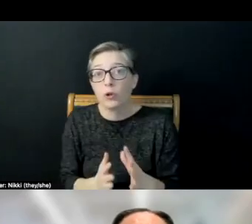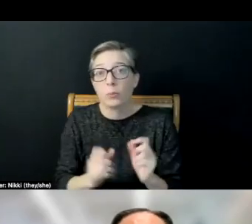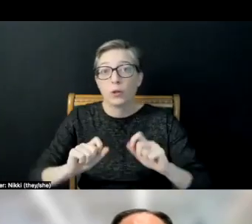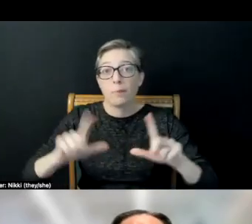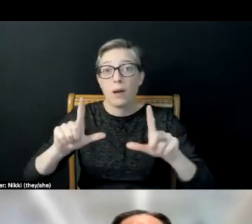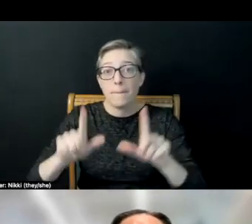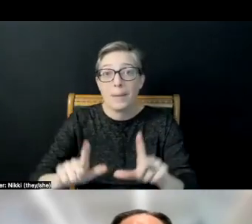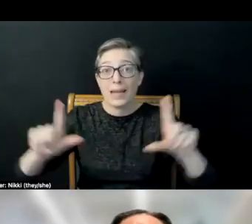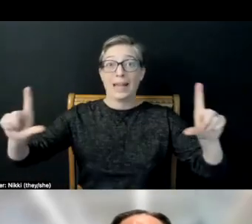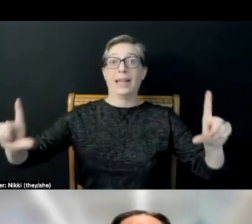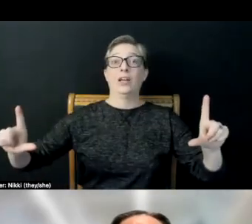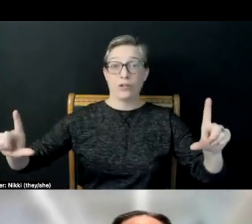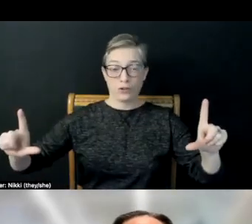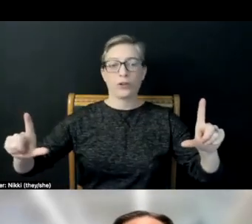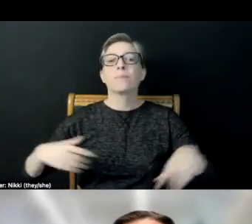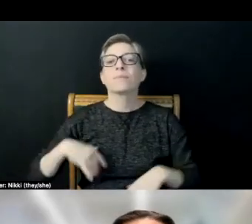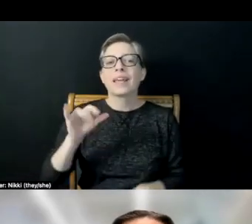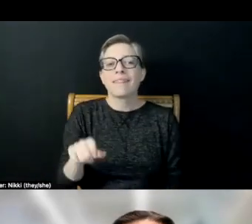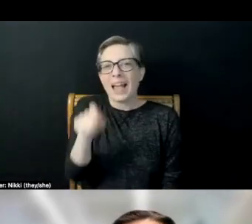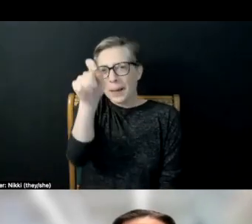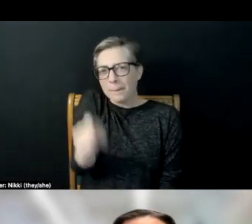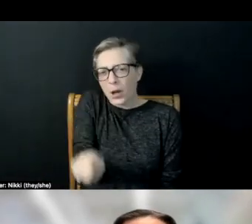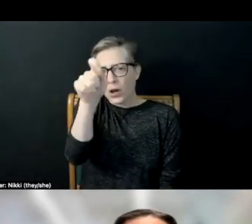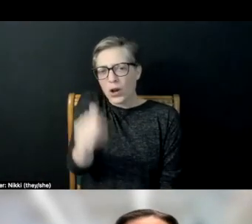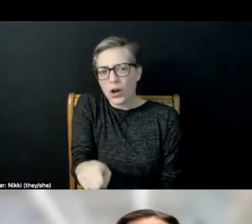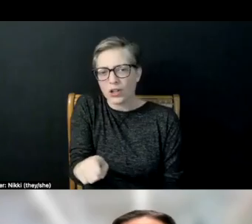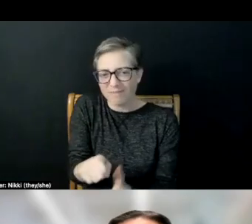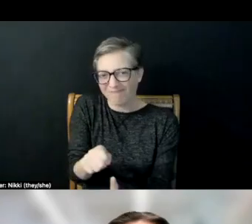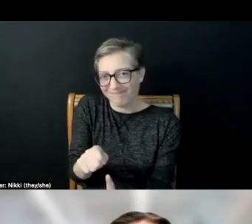just slide this bar where you see that bright red arrow.